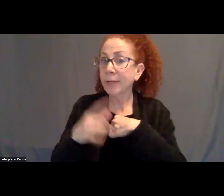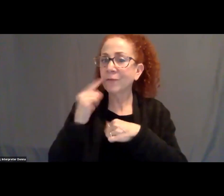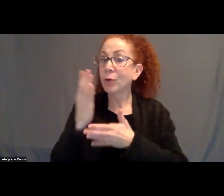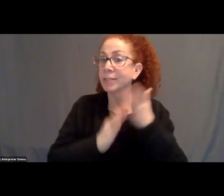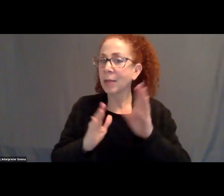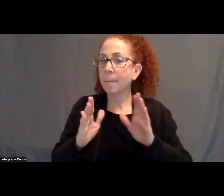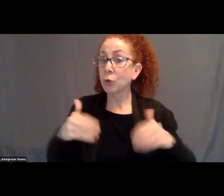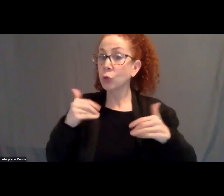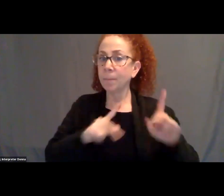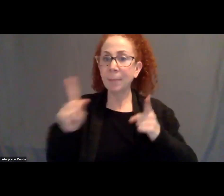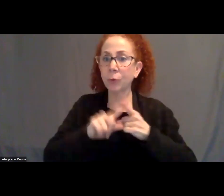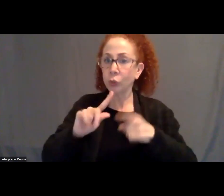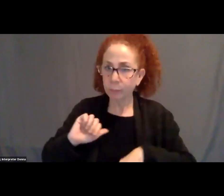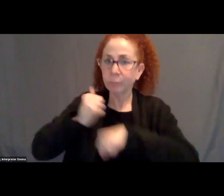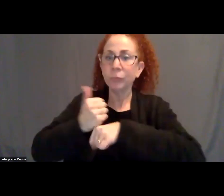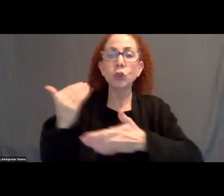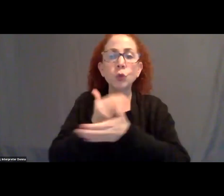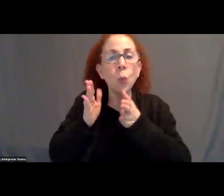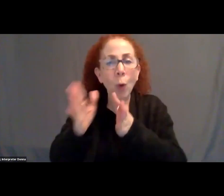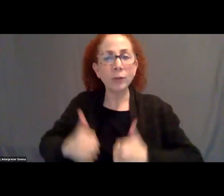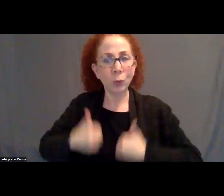to forge new ways of being in their societies.